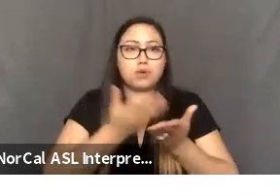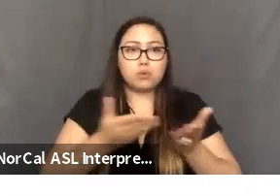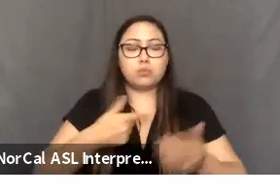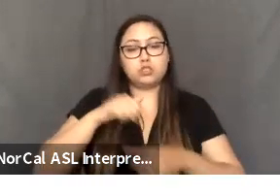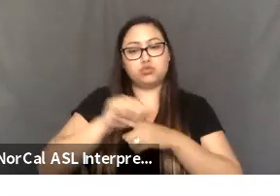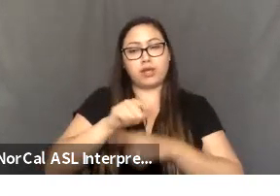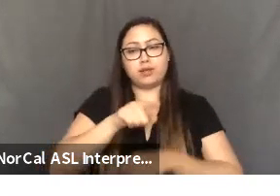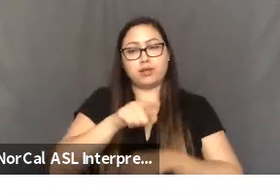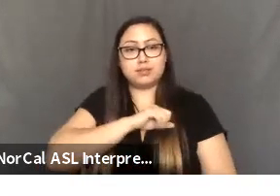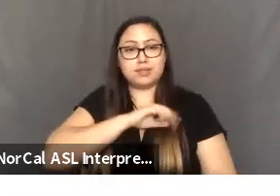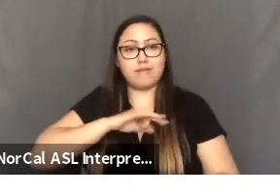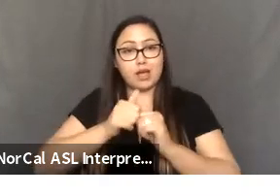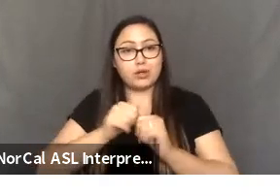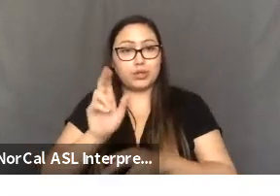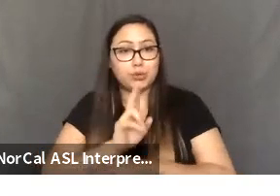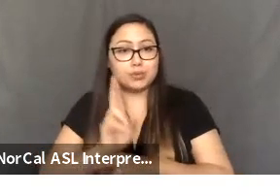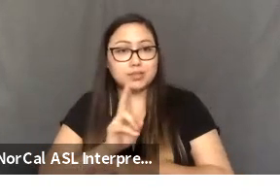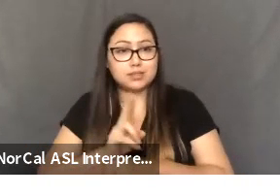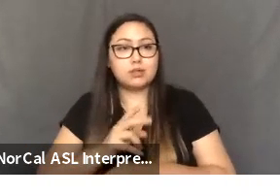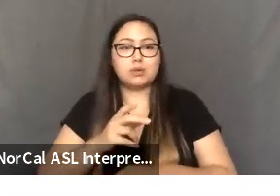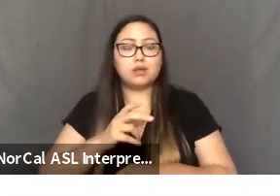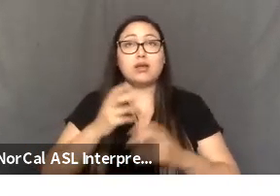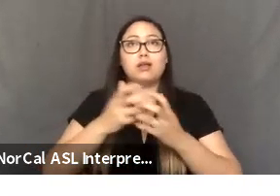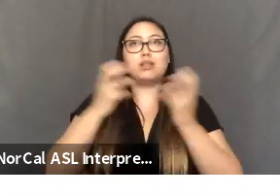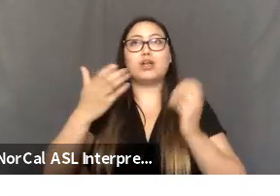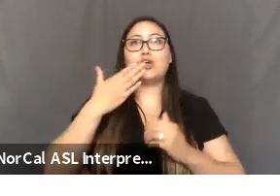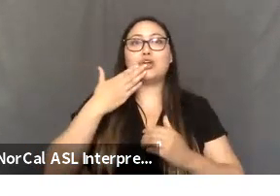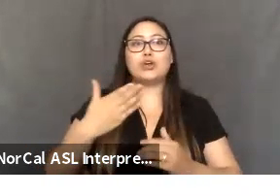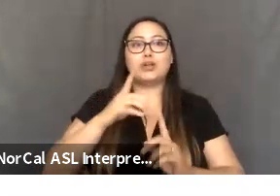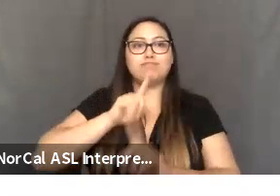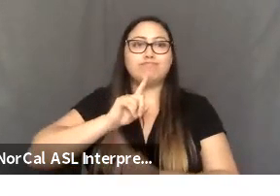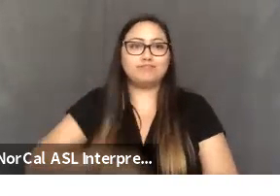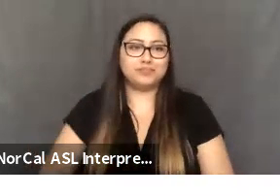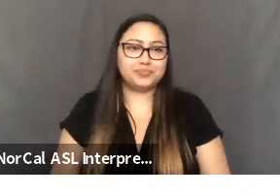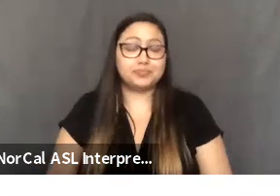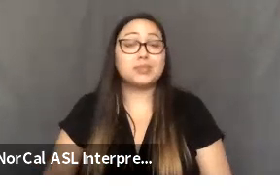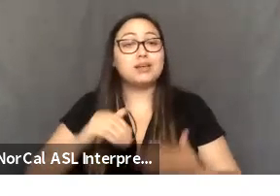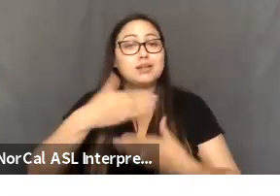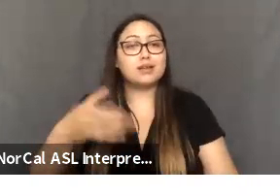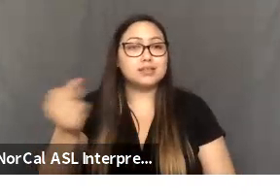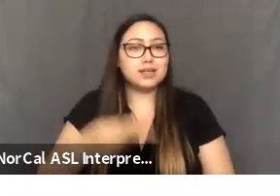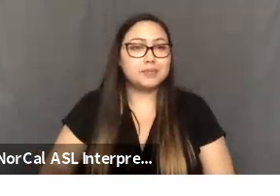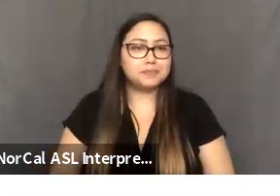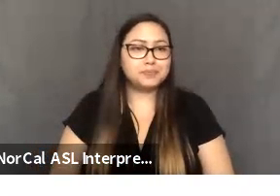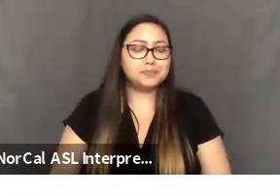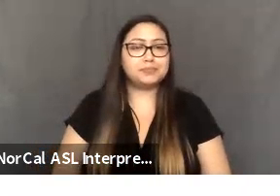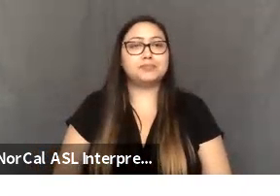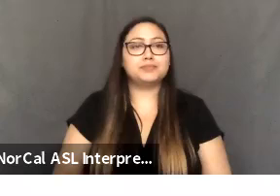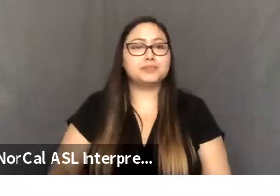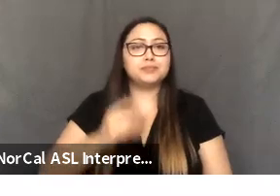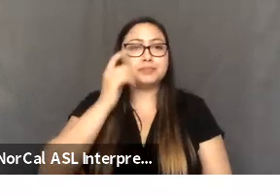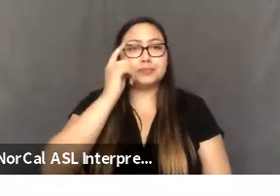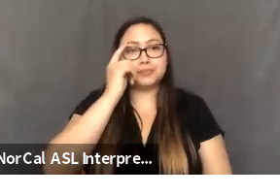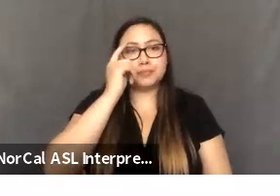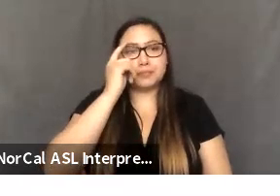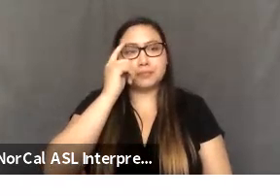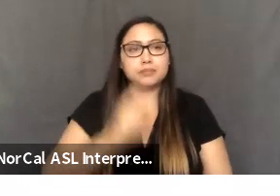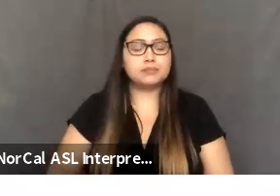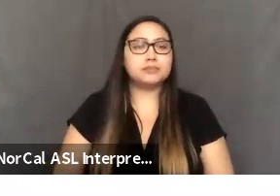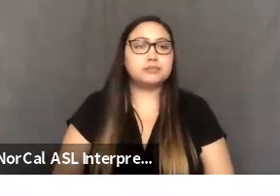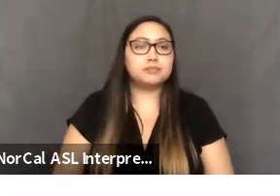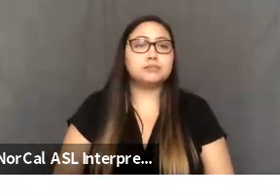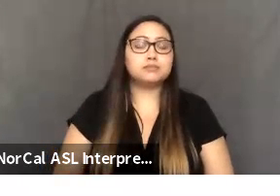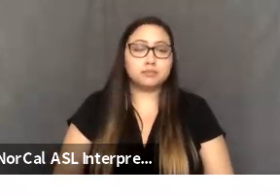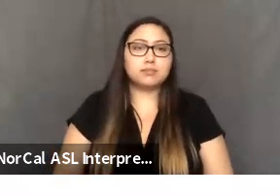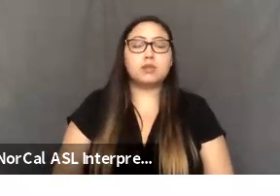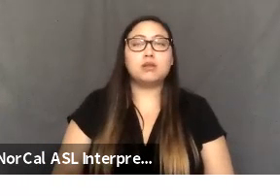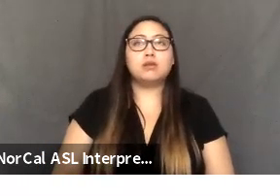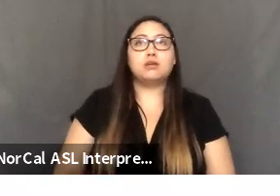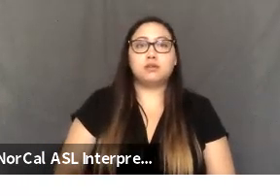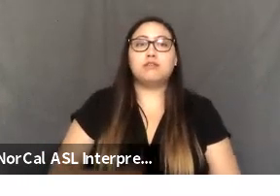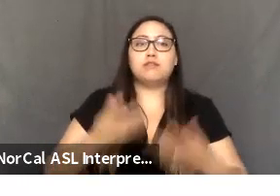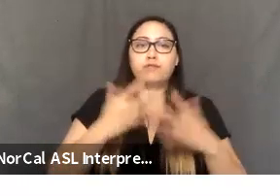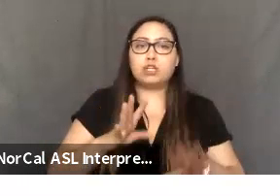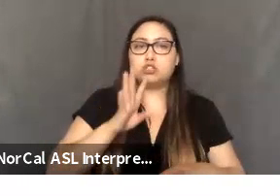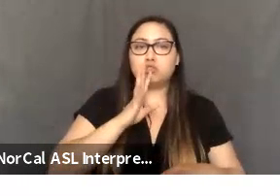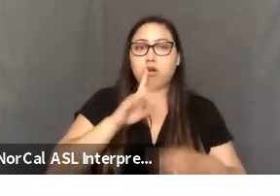use them. We're getting really good feedback. Next slide. Again, we highlighted these individuals